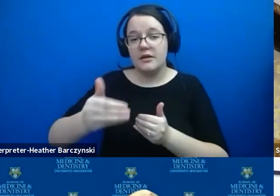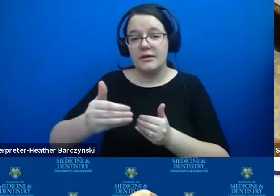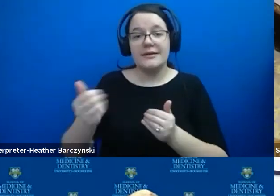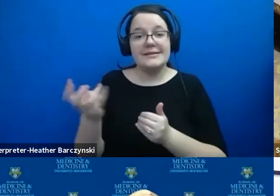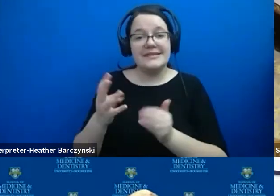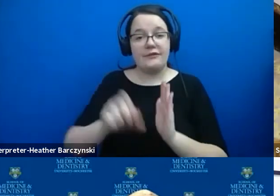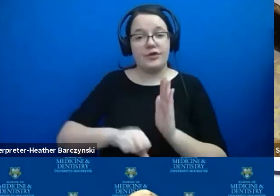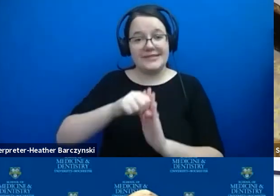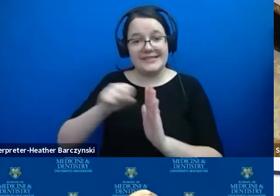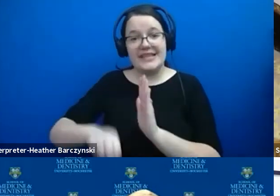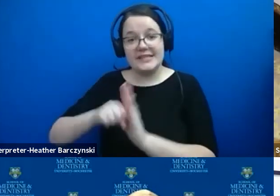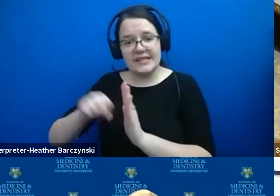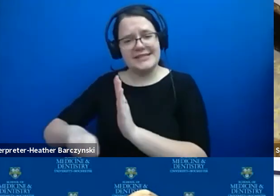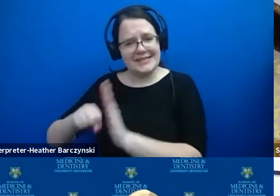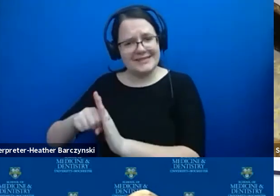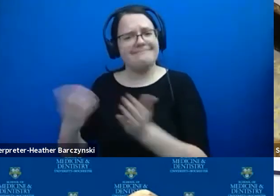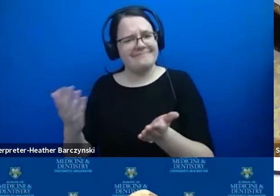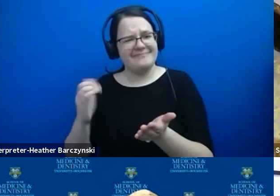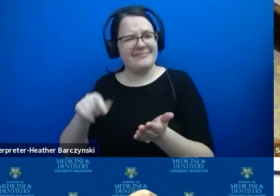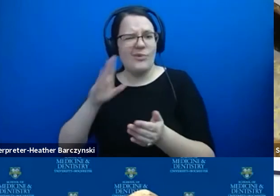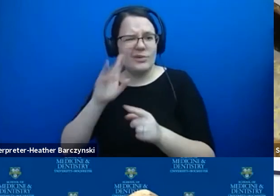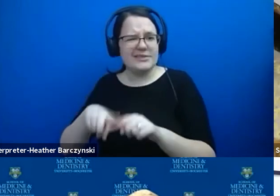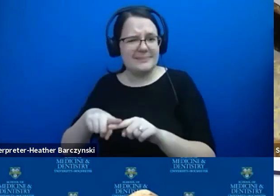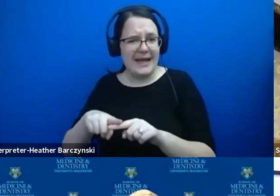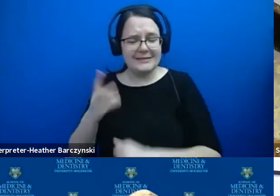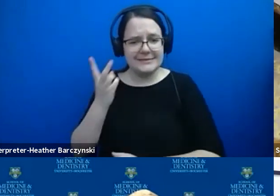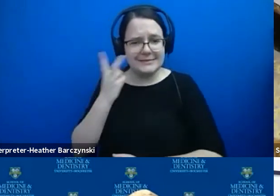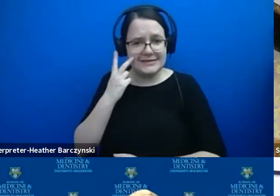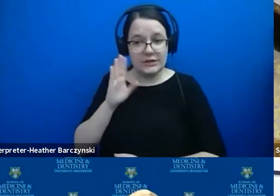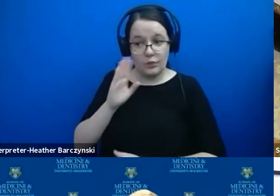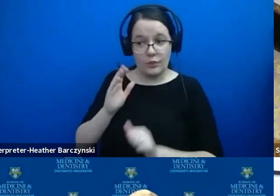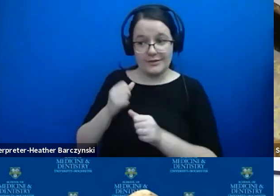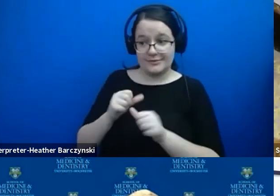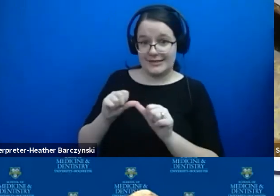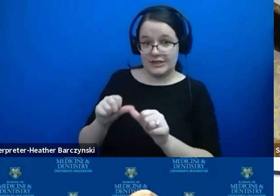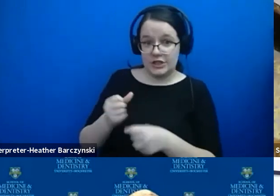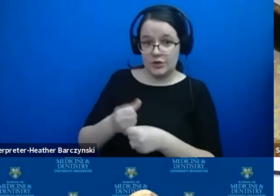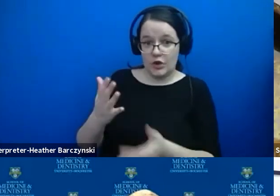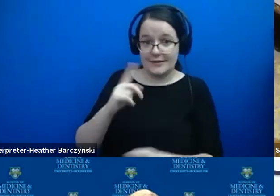drive whether or not this becomes something that continues to cause severe illness like influenza